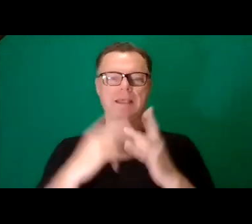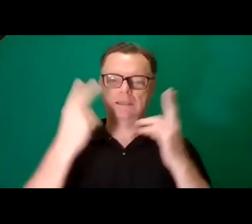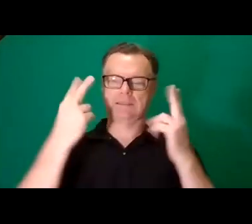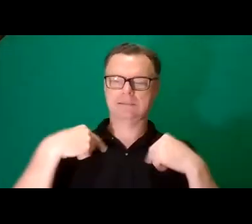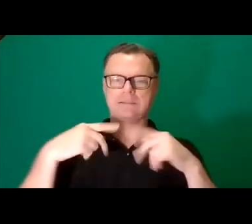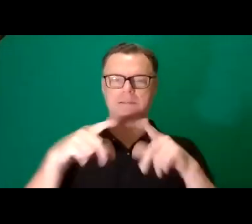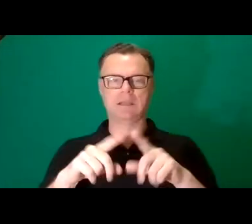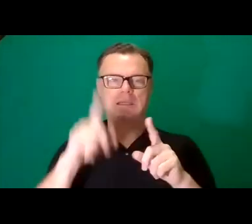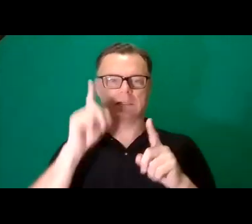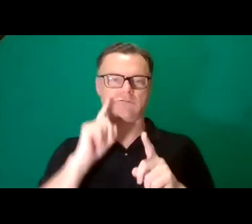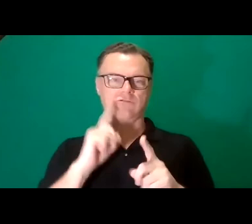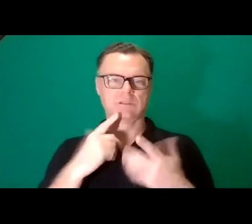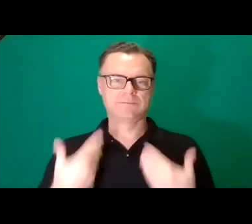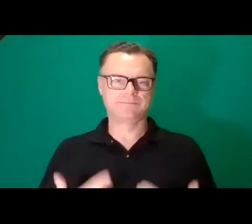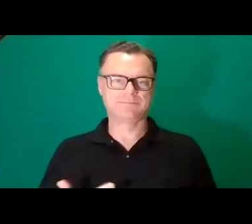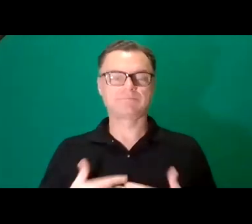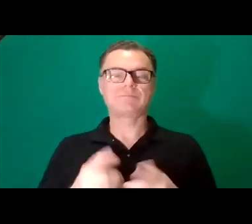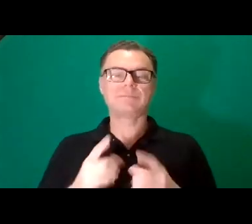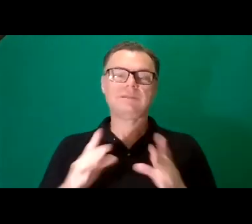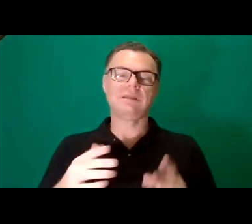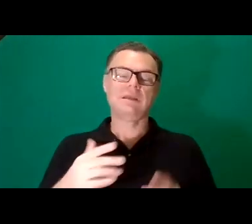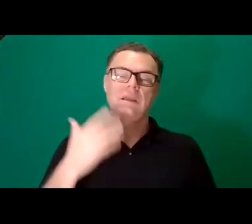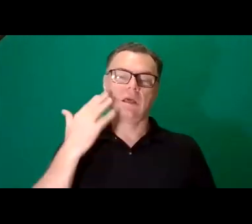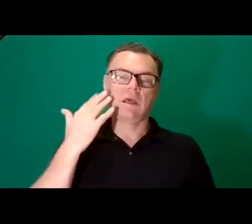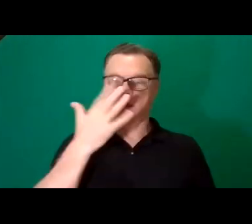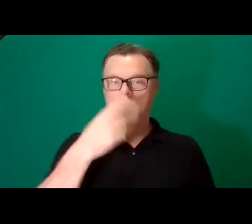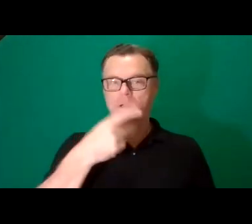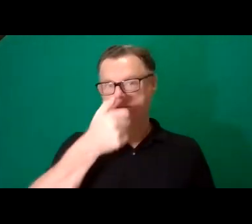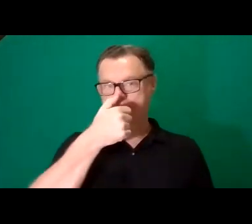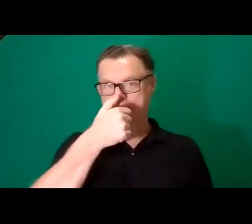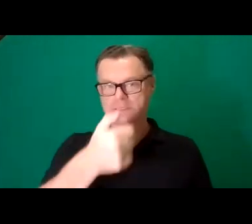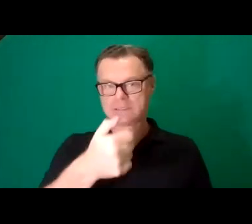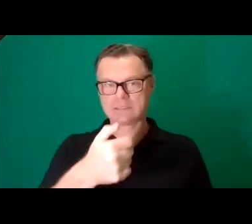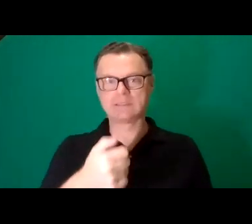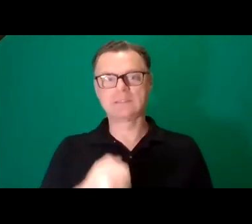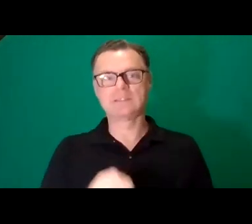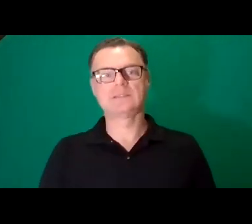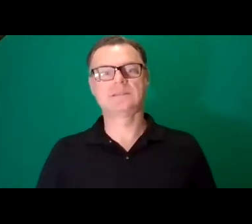I was six years old when